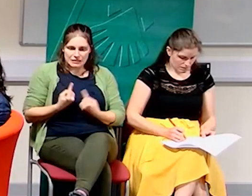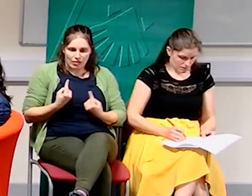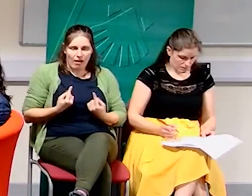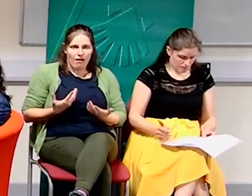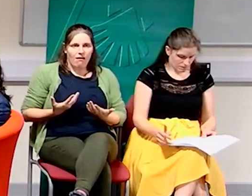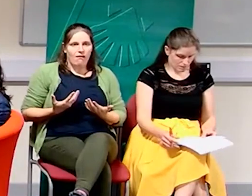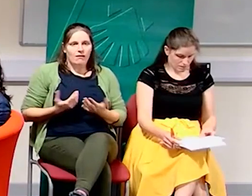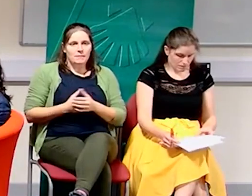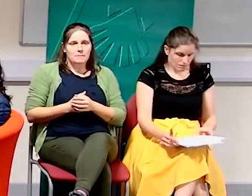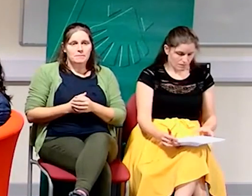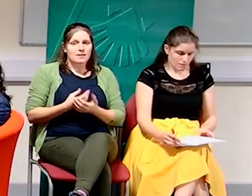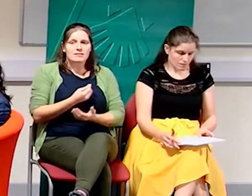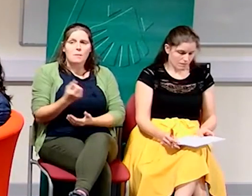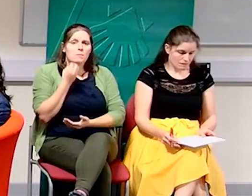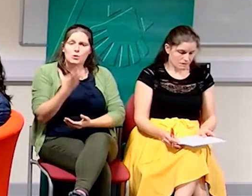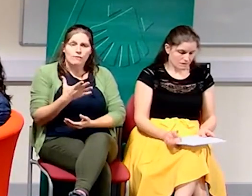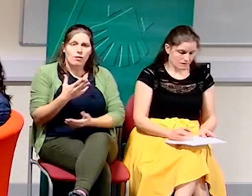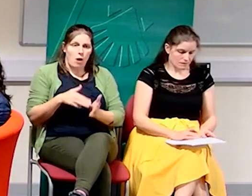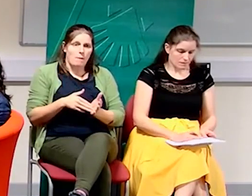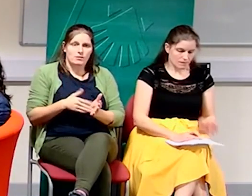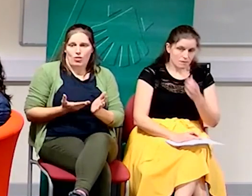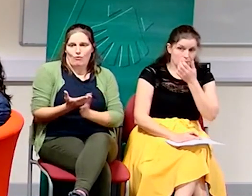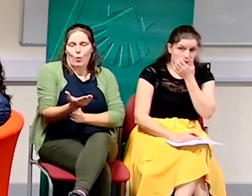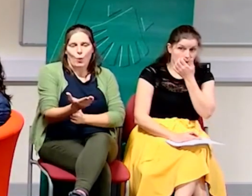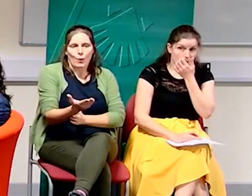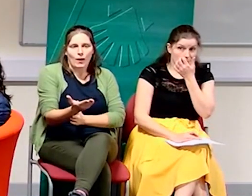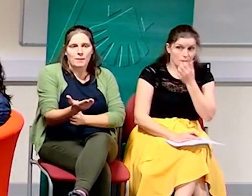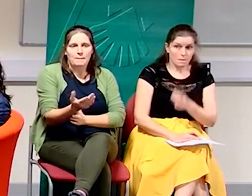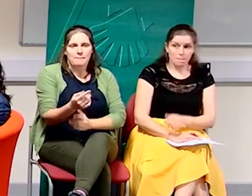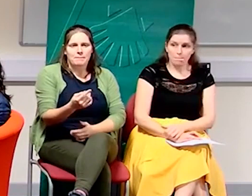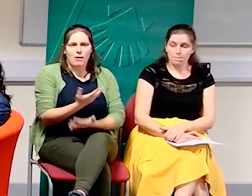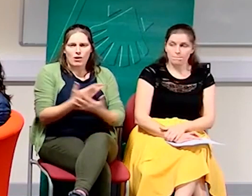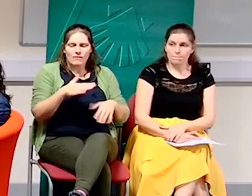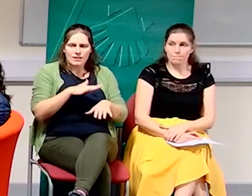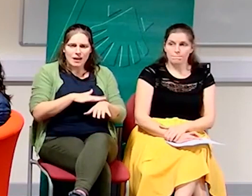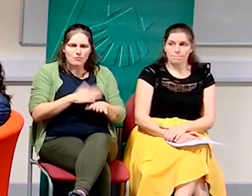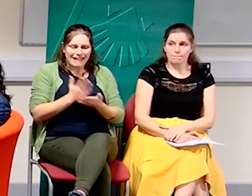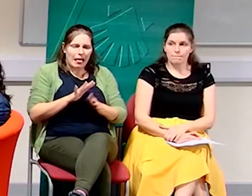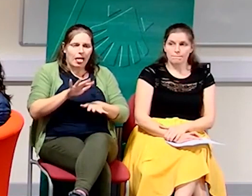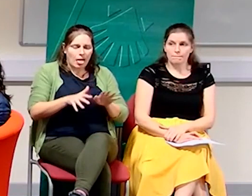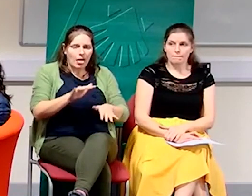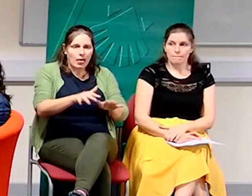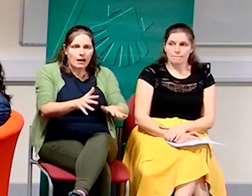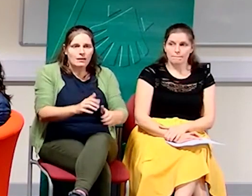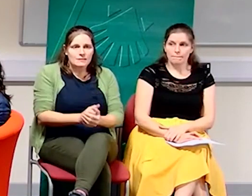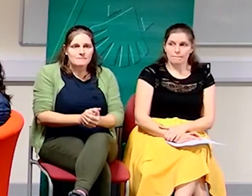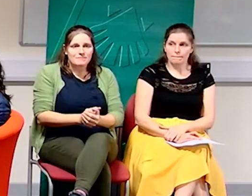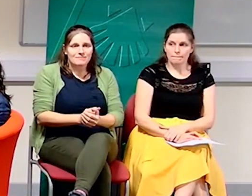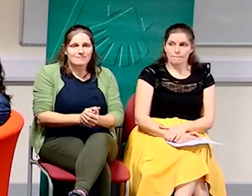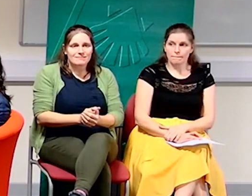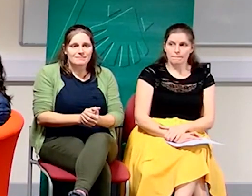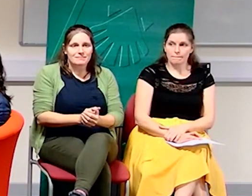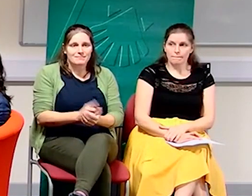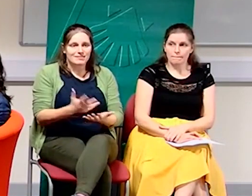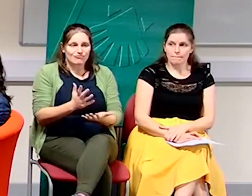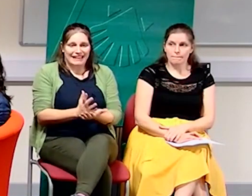some beautiful moments but a lot of the time it's it's been a mess but it's you know it's it's our